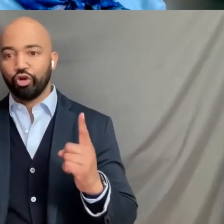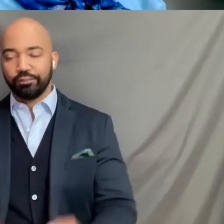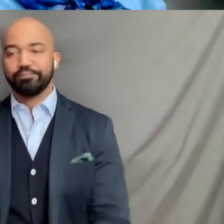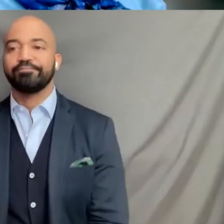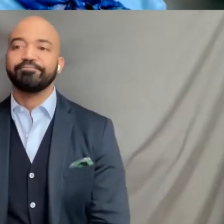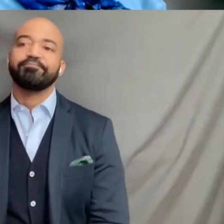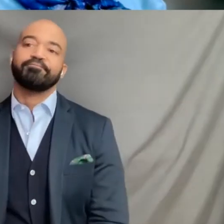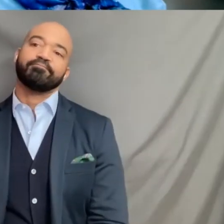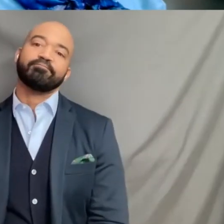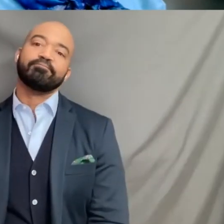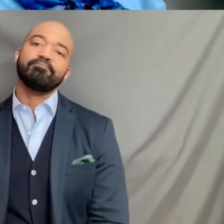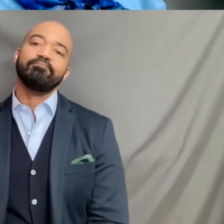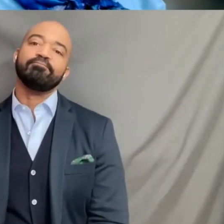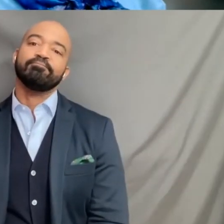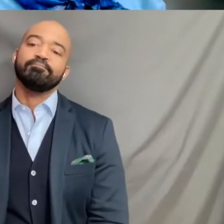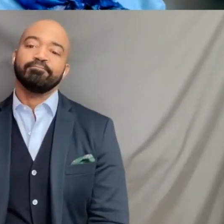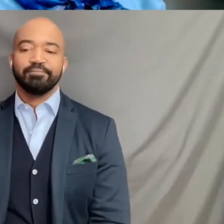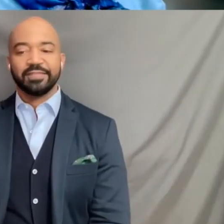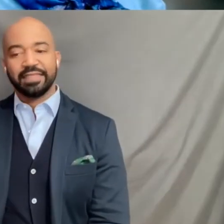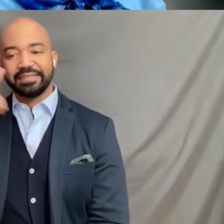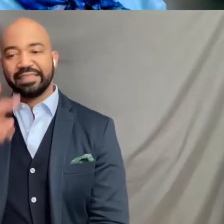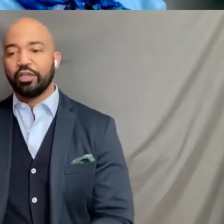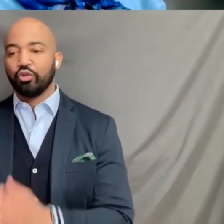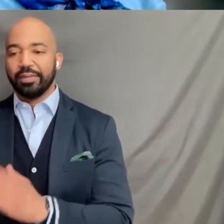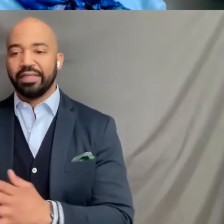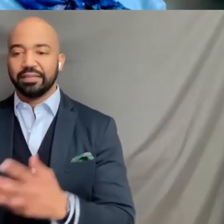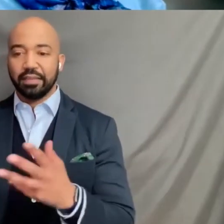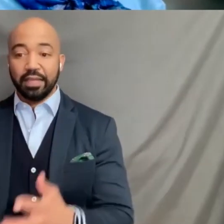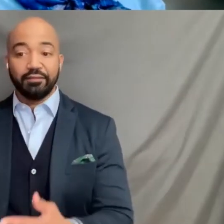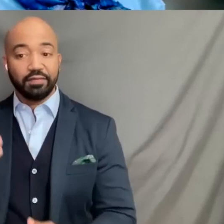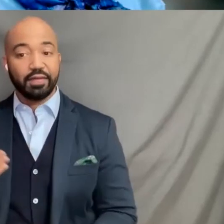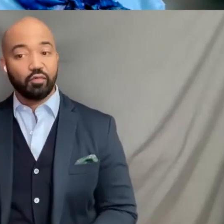And I'm aware that we have three minutes left. If there's one more question, let's do it